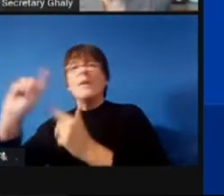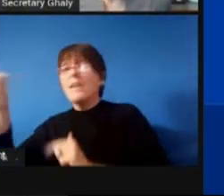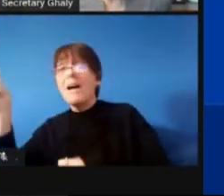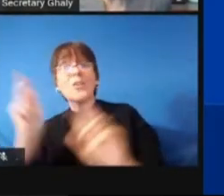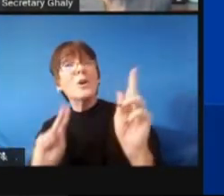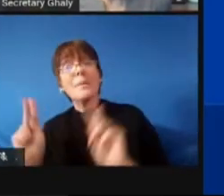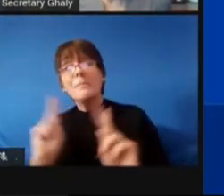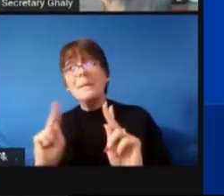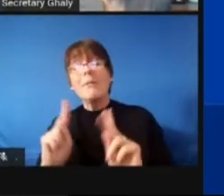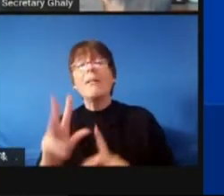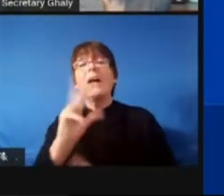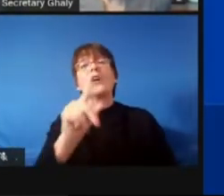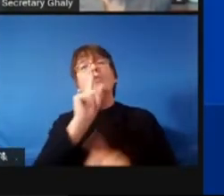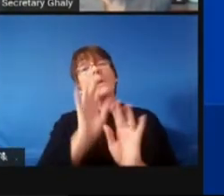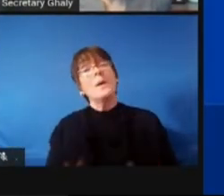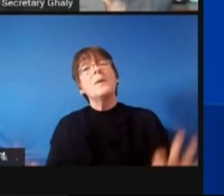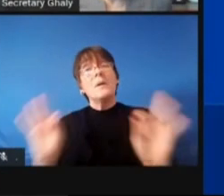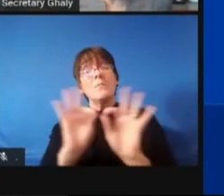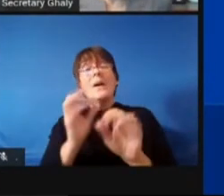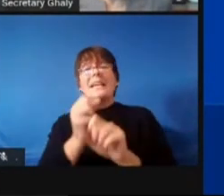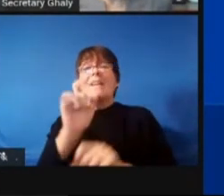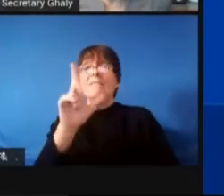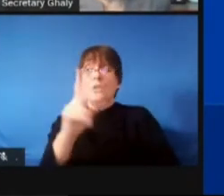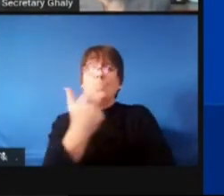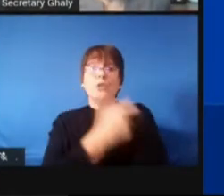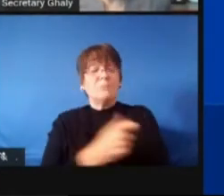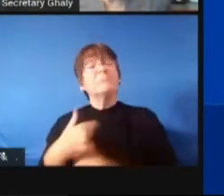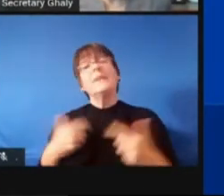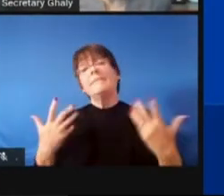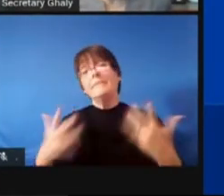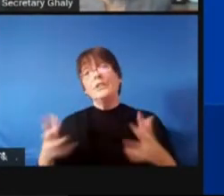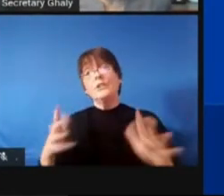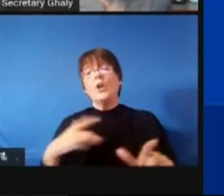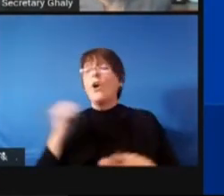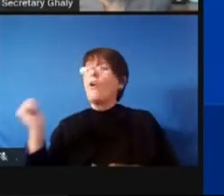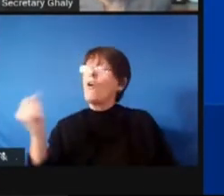HAS BEEN, MINIMIZE MIXING. IT IS SAFEST TO STAY WITH